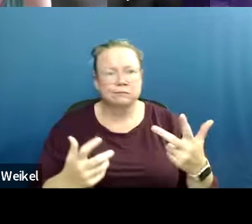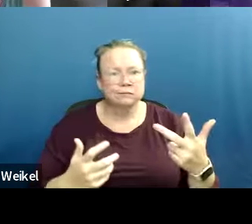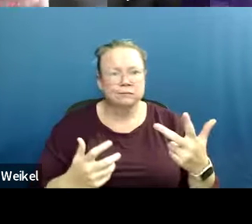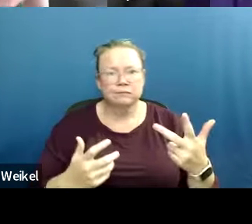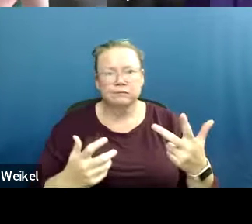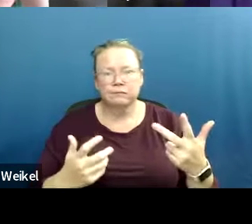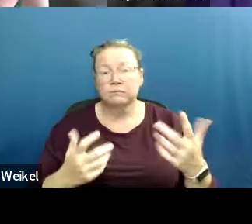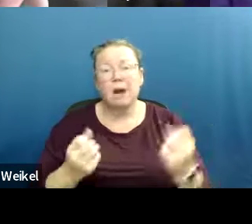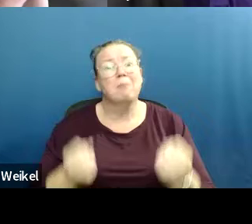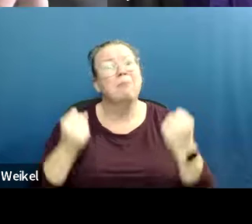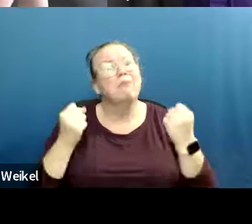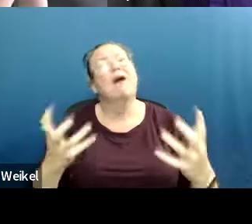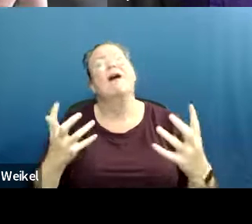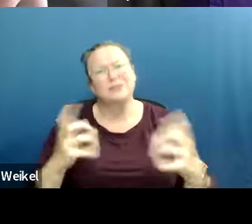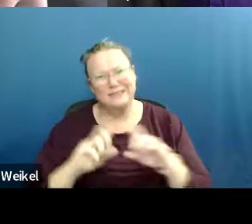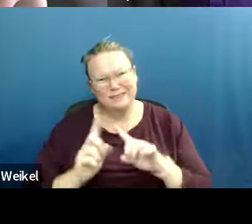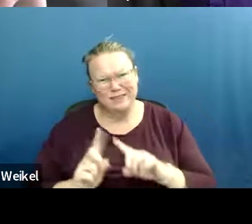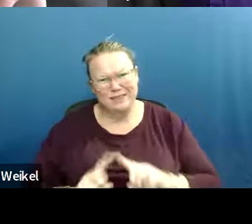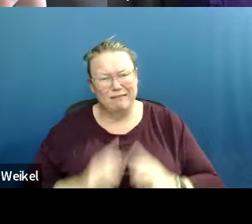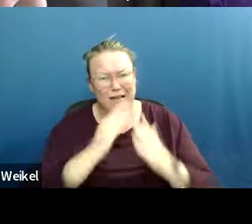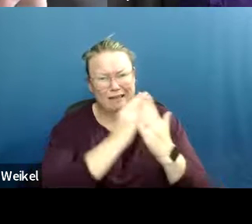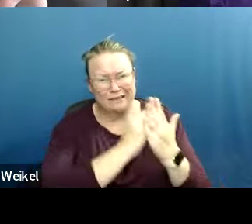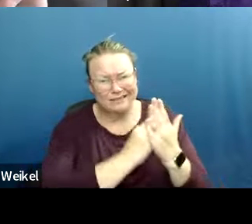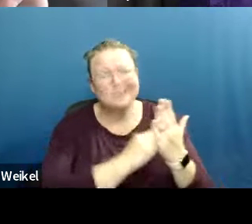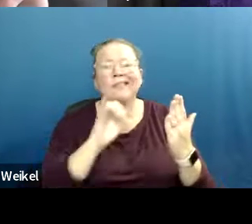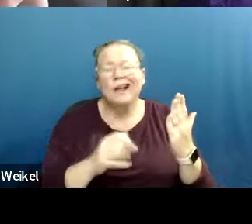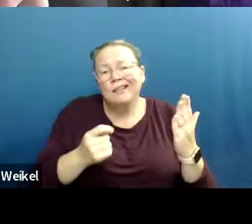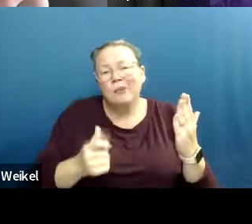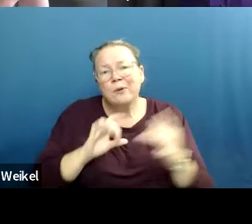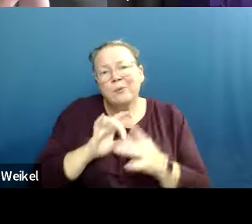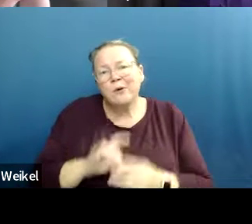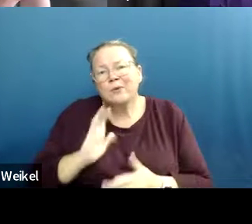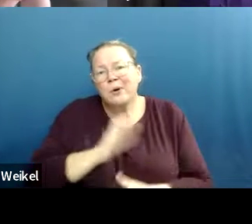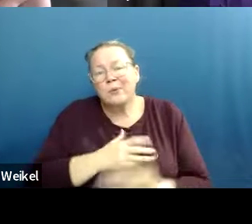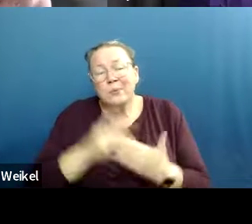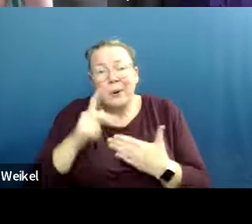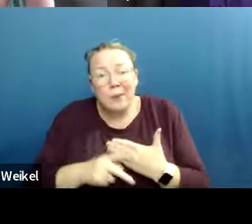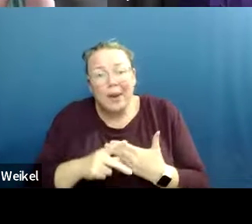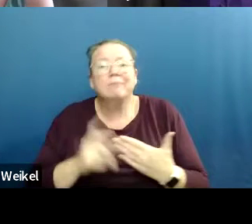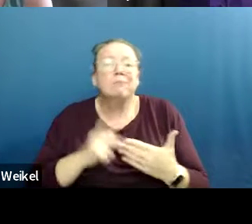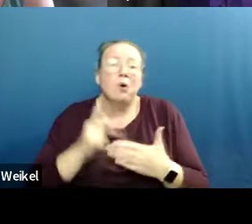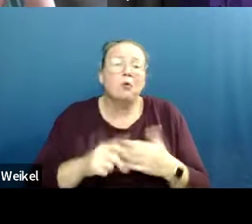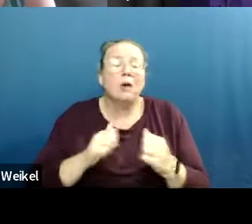Lindsay Ludwig: bunch bunch of lessons. So that's kind of a little bit about our program and program with our older youth.